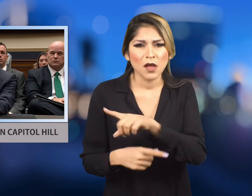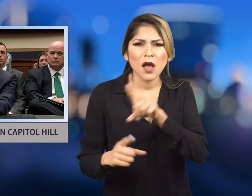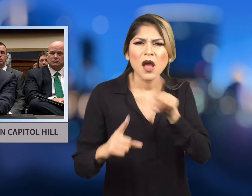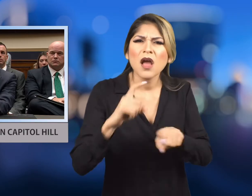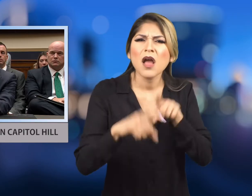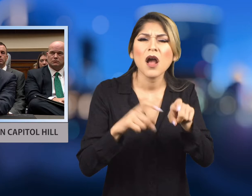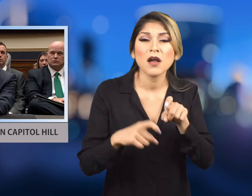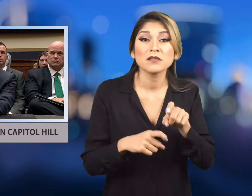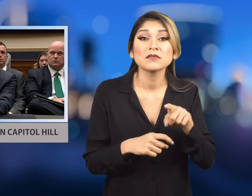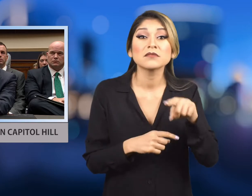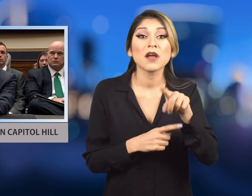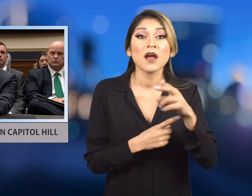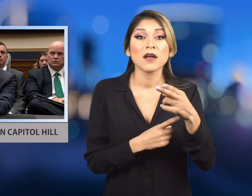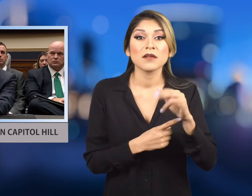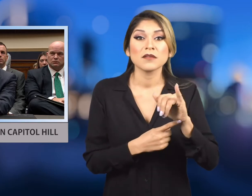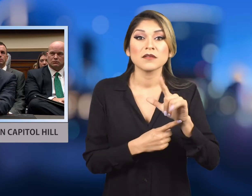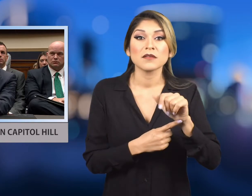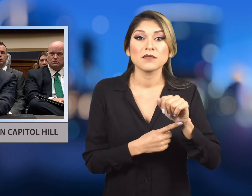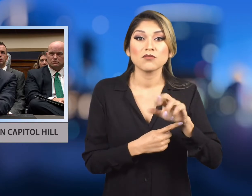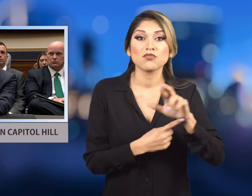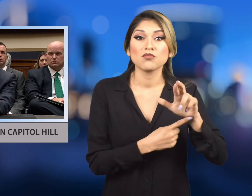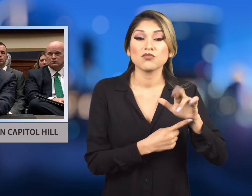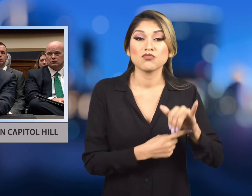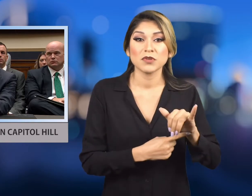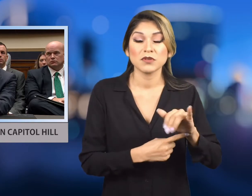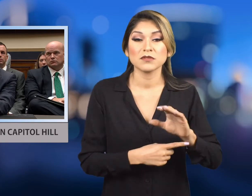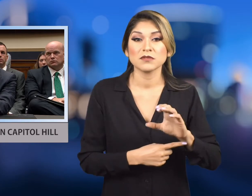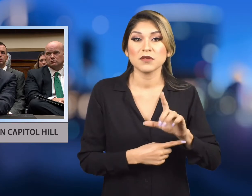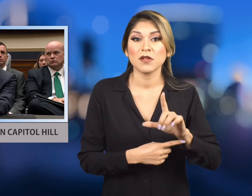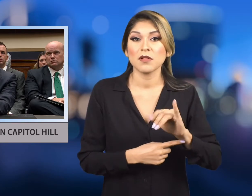There were also some questions about a possible